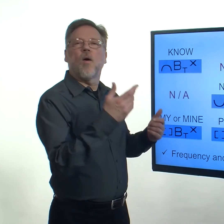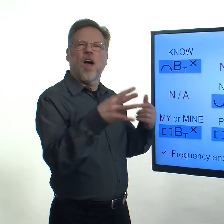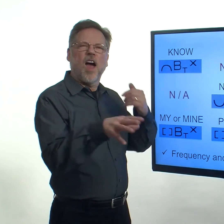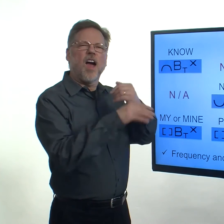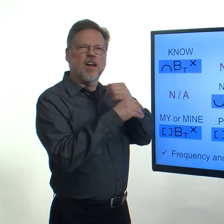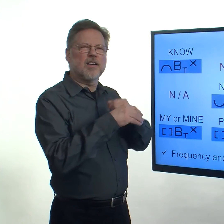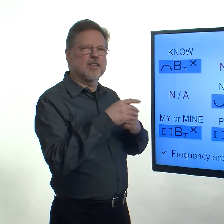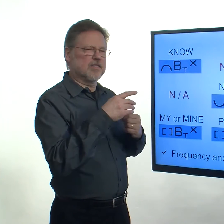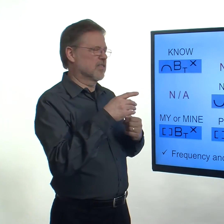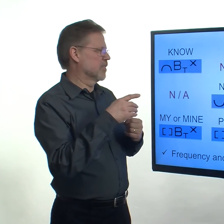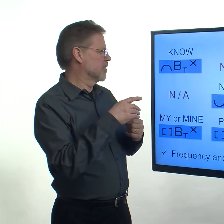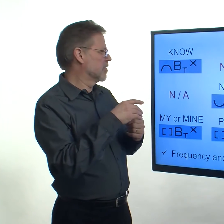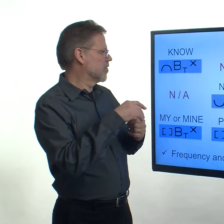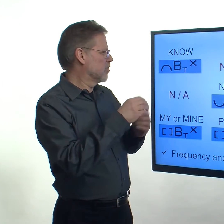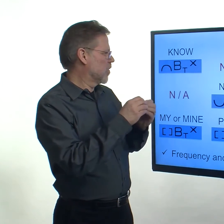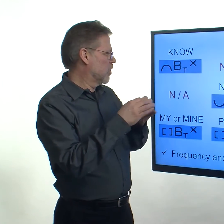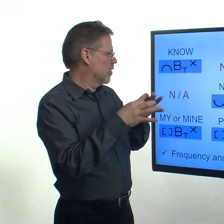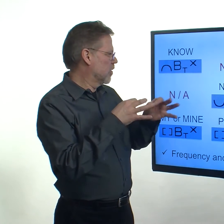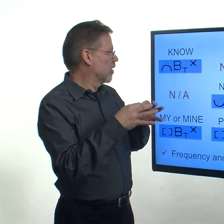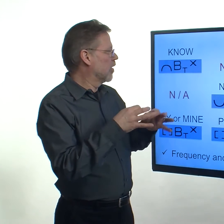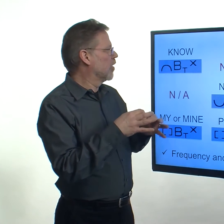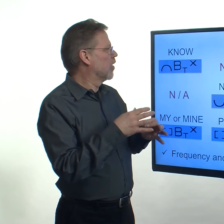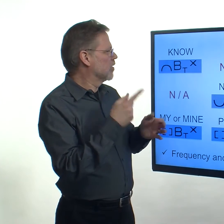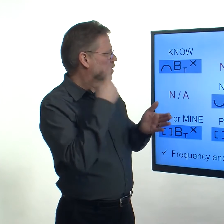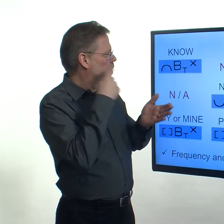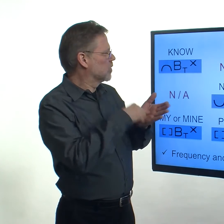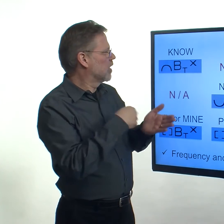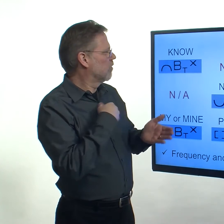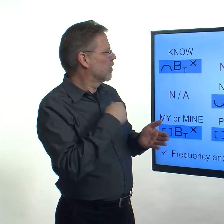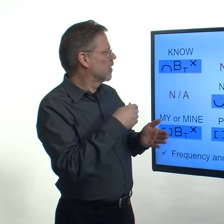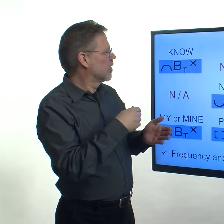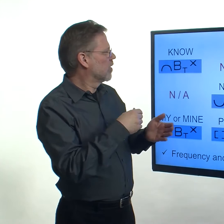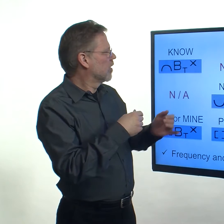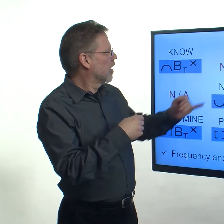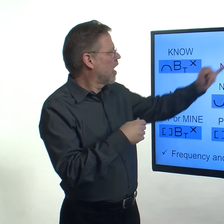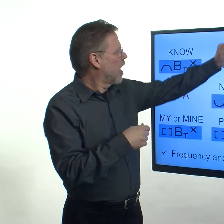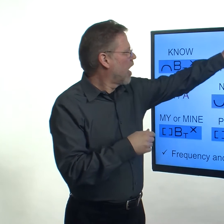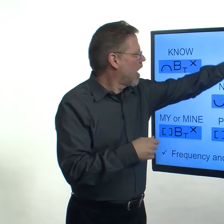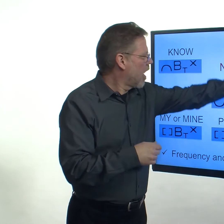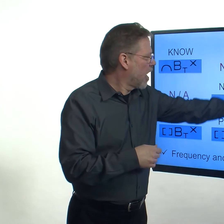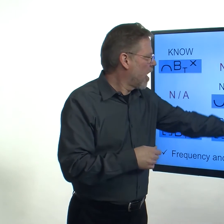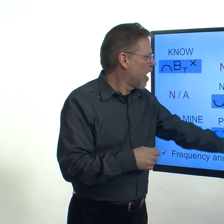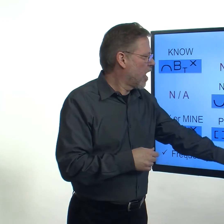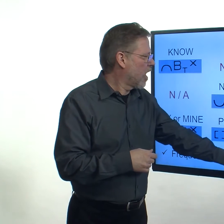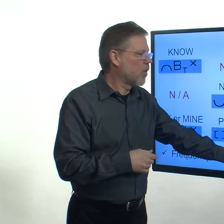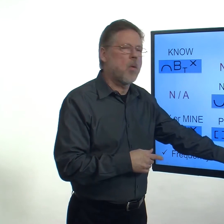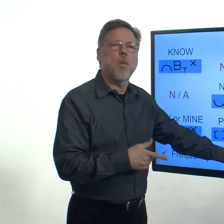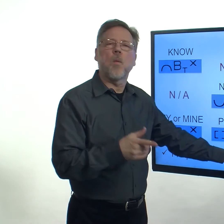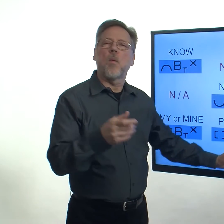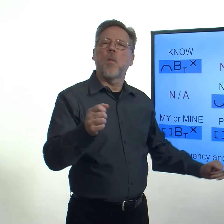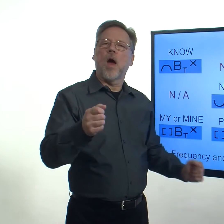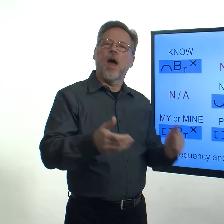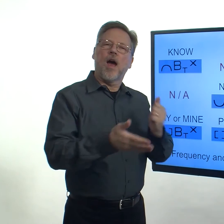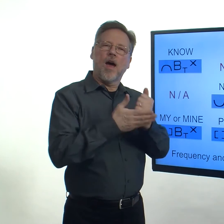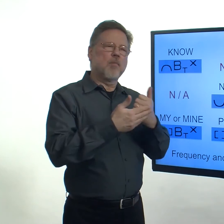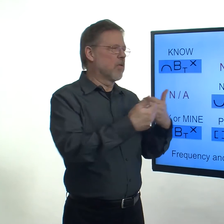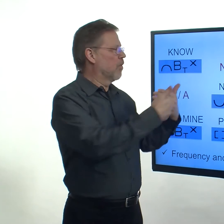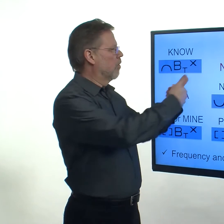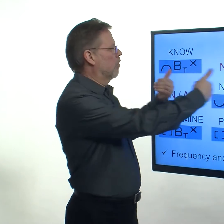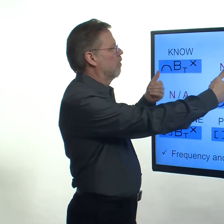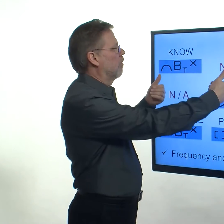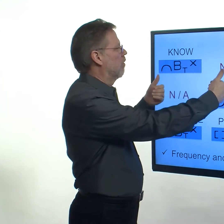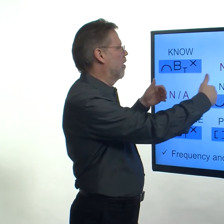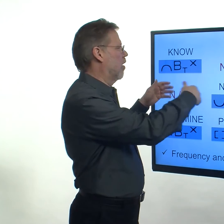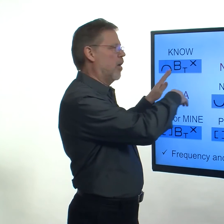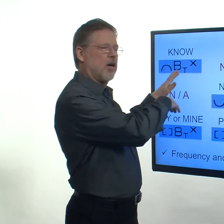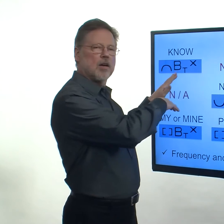I’ll add a bit more. Note this dividing line. It separates these notations by handshape.